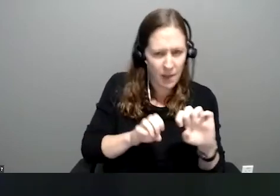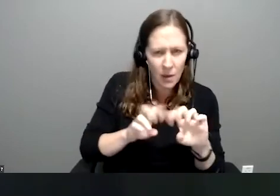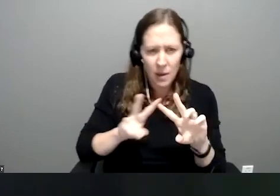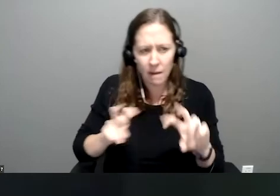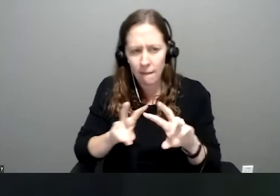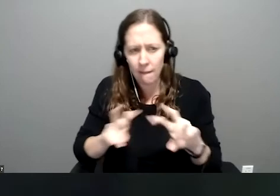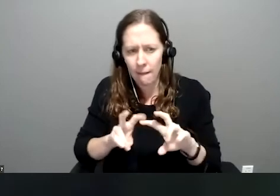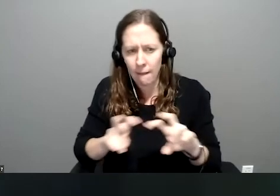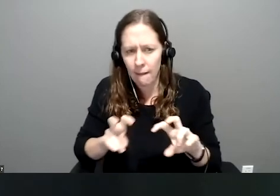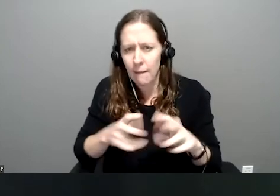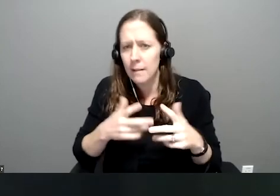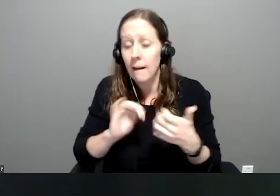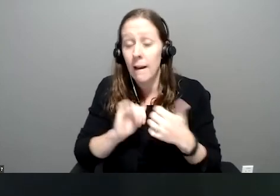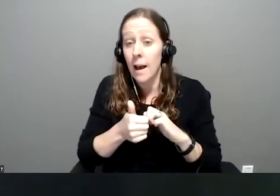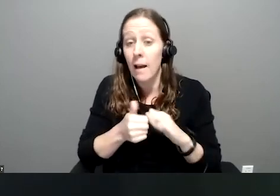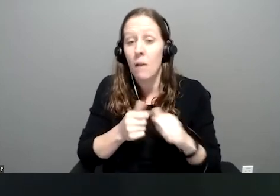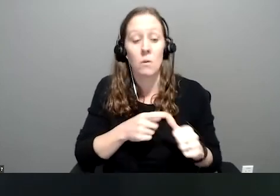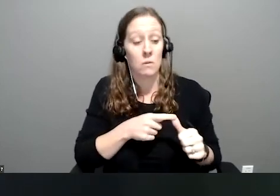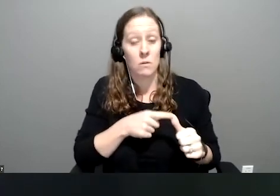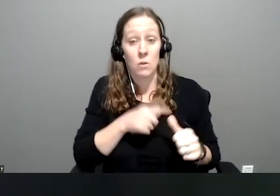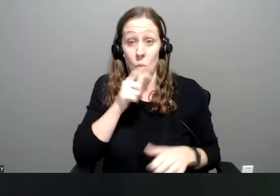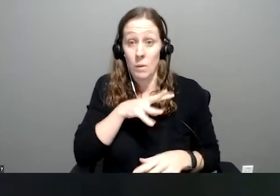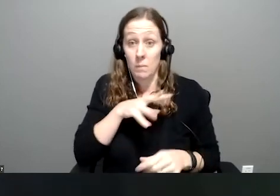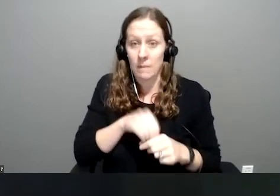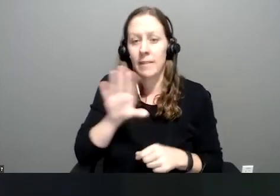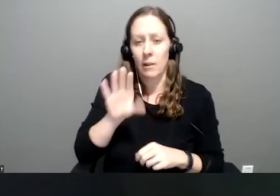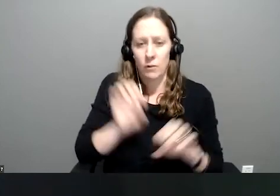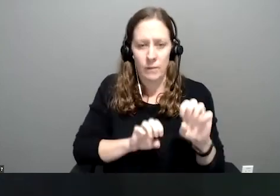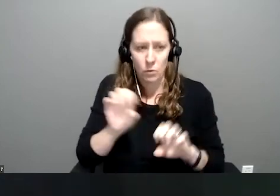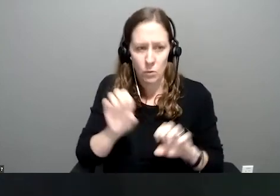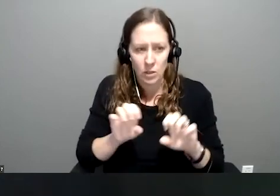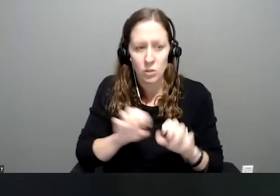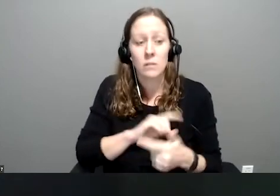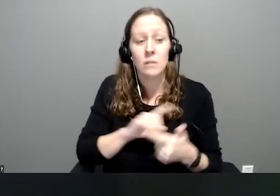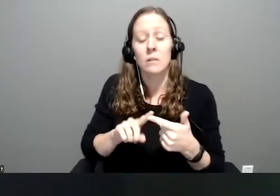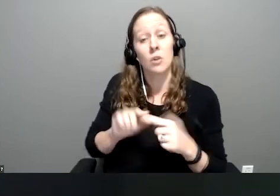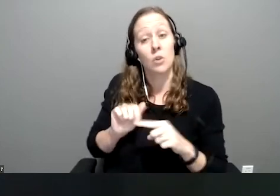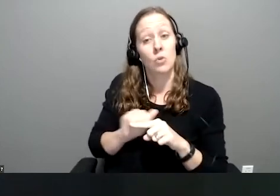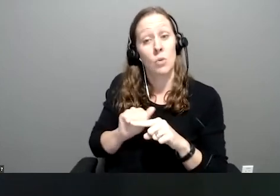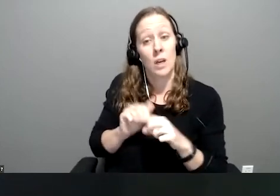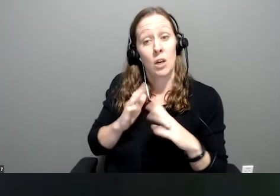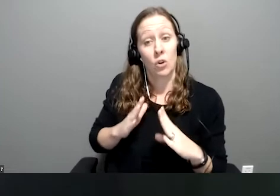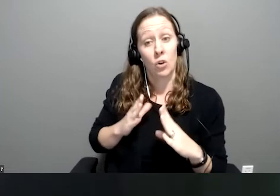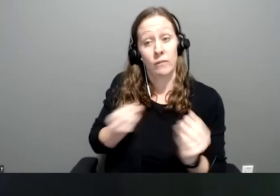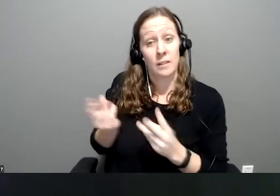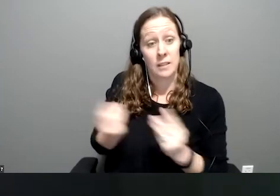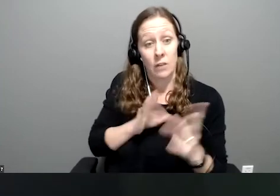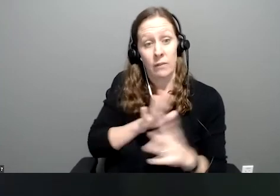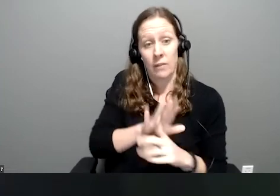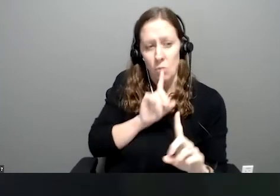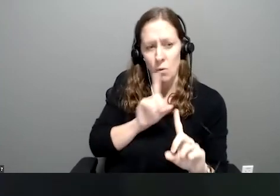participants evaluation reports, the training facilitators reports and observation reports.